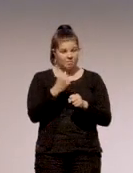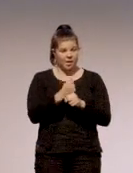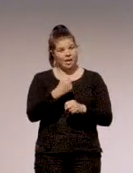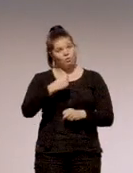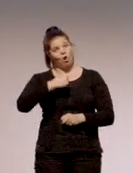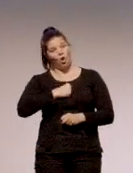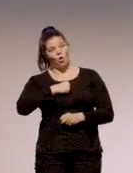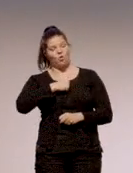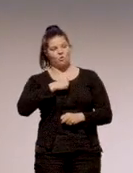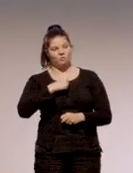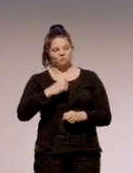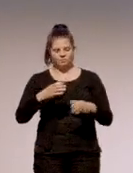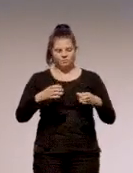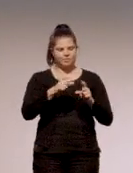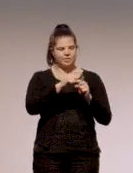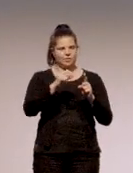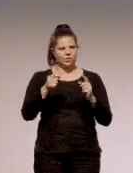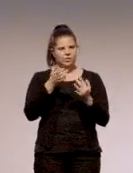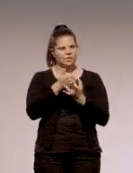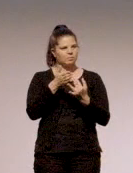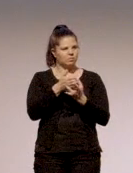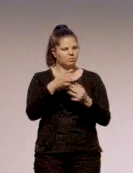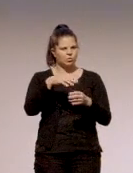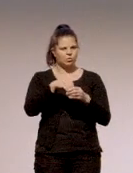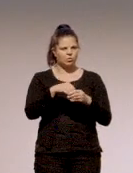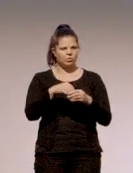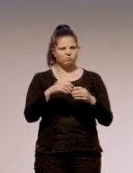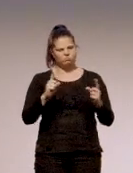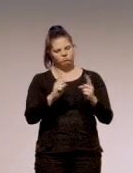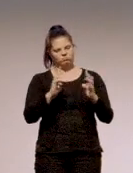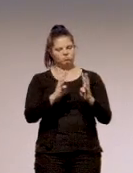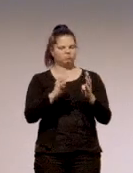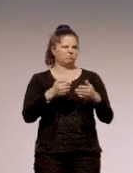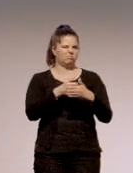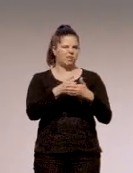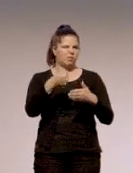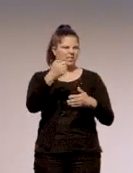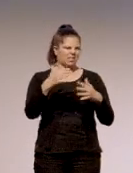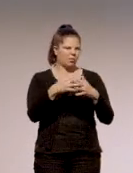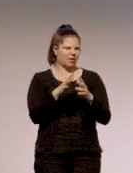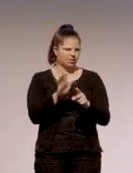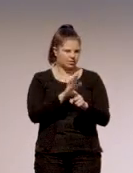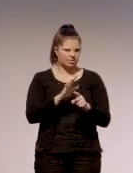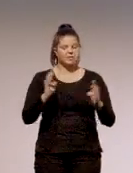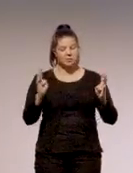accessibility and inclusion meetup happening about every six weeks. One mechanism to bring people together